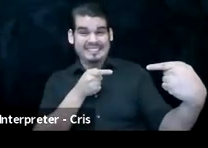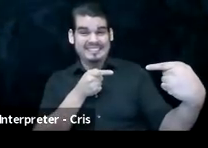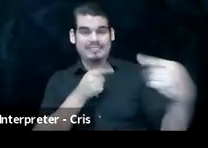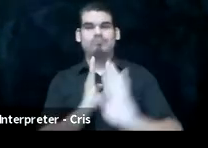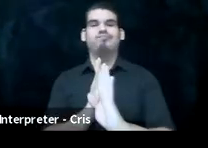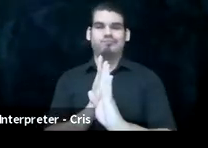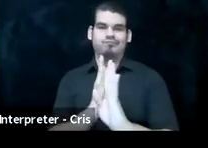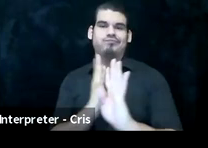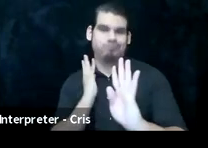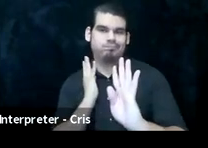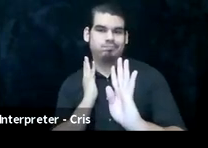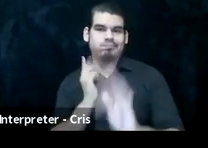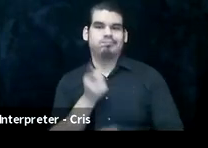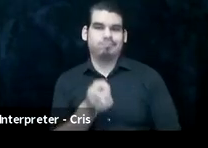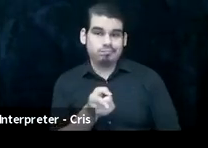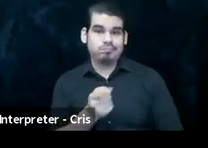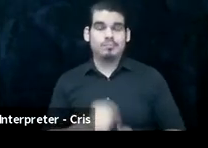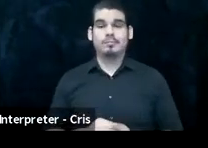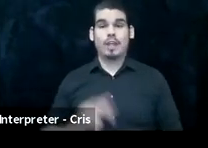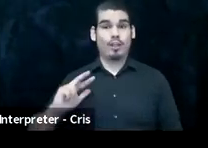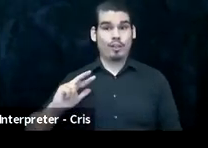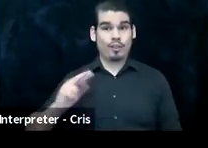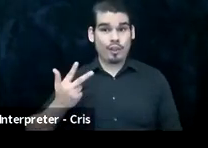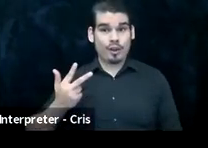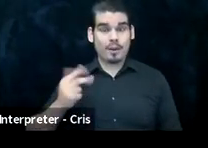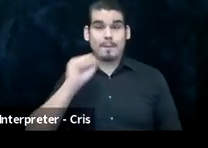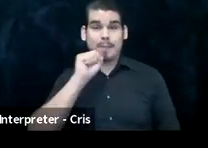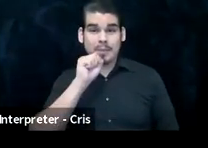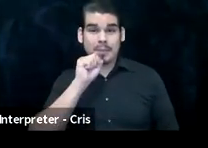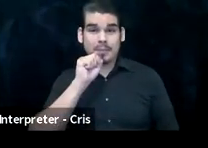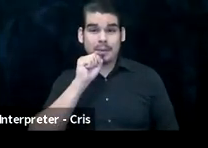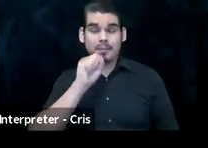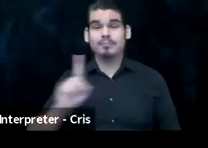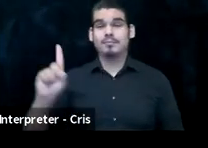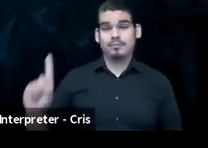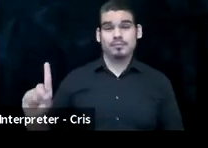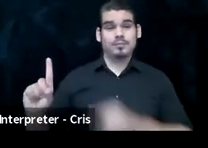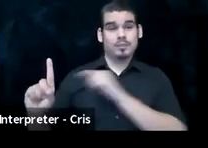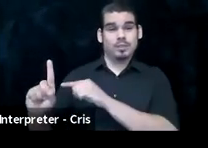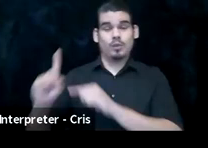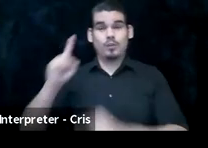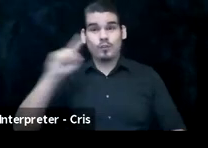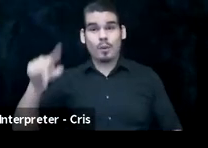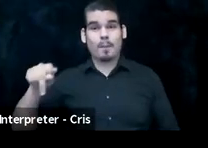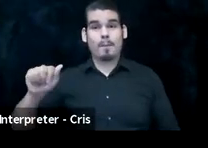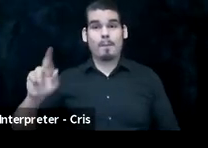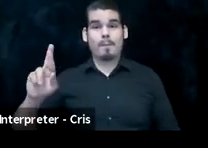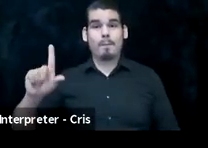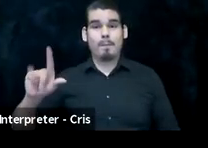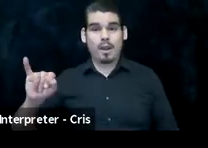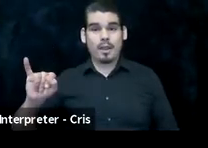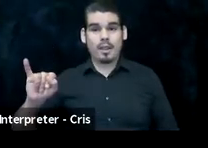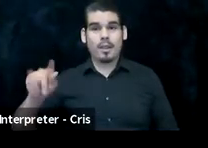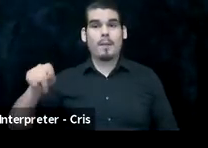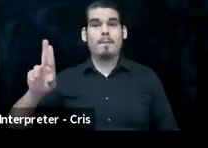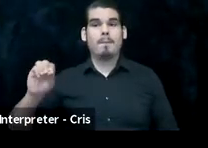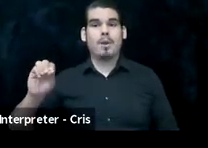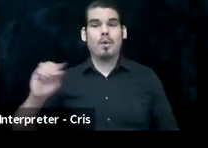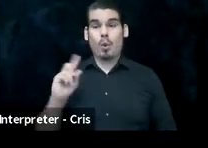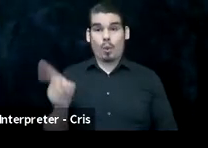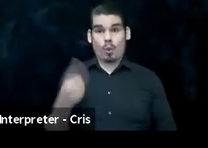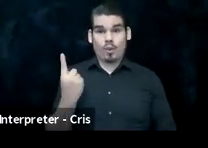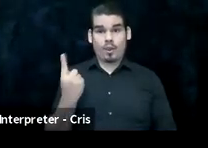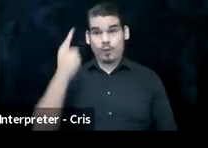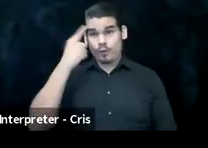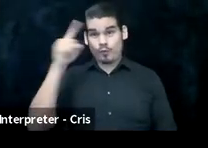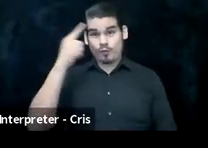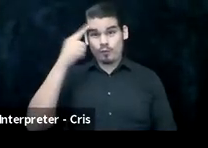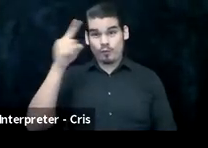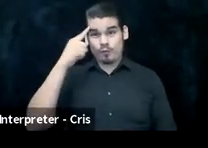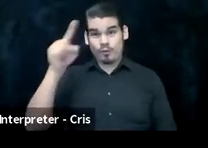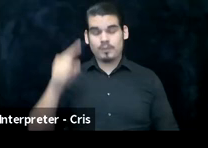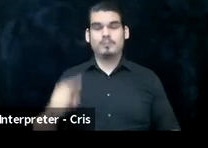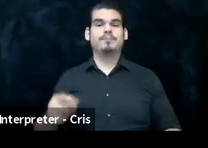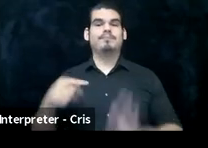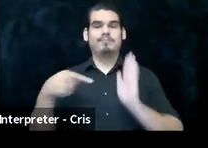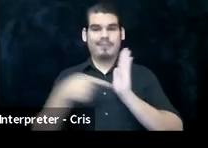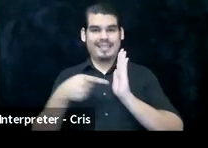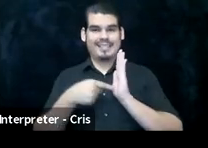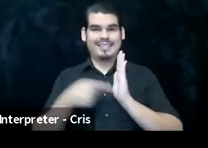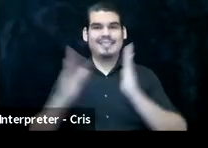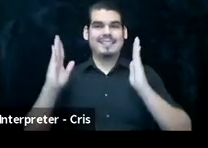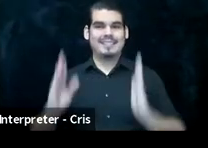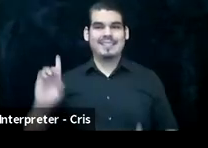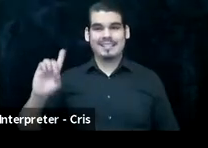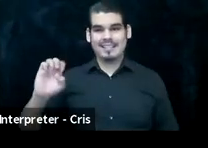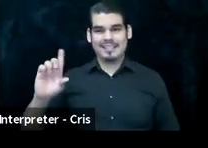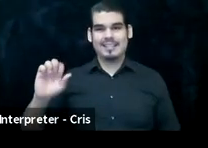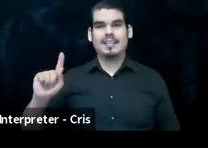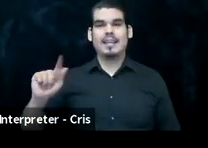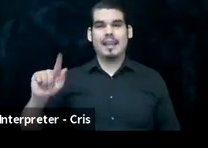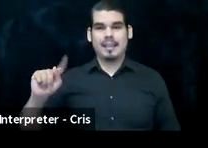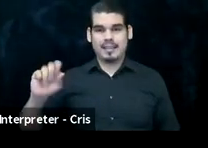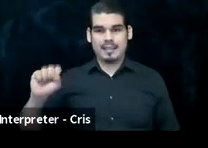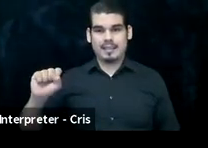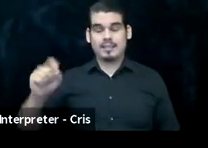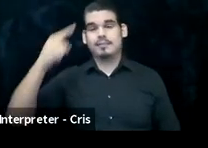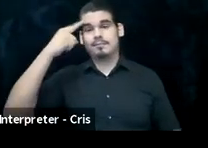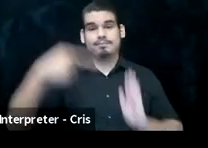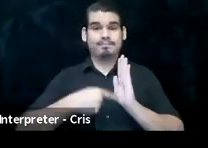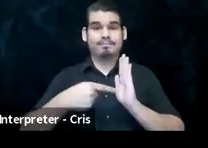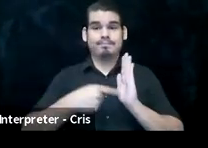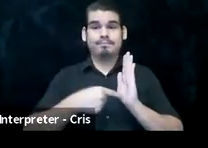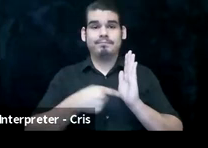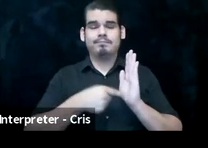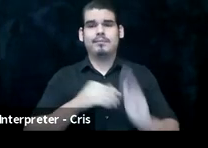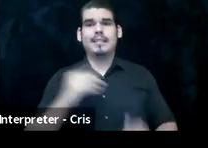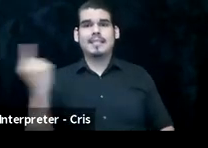Katherine Squire: And then there's a third third microphone for purely pro parley pros reserved for delegates only and is used to exercise parliamentary procedure is only so, for example, if you have you know point of order, someone is speaking out of order or.